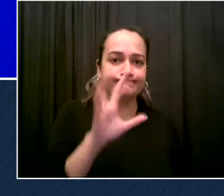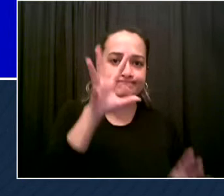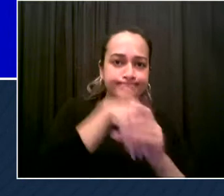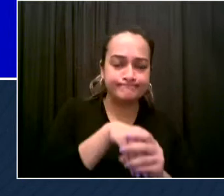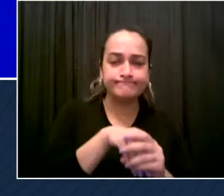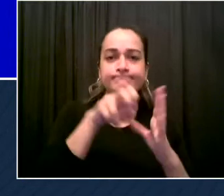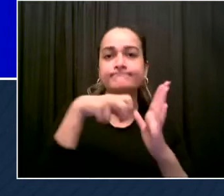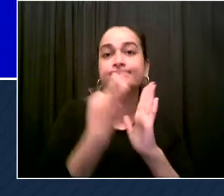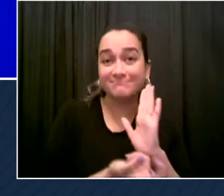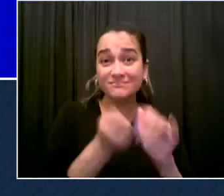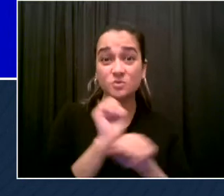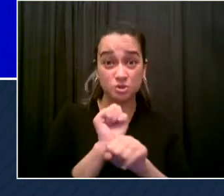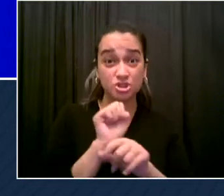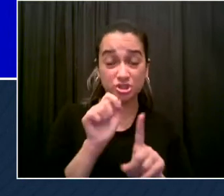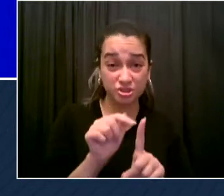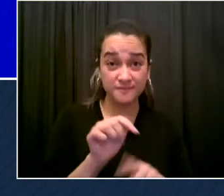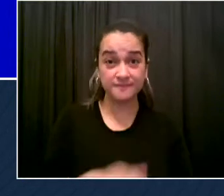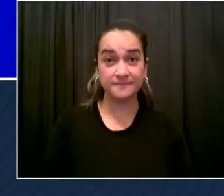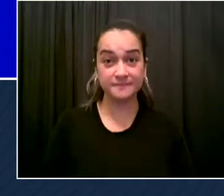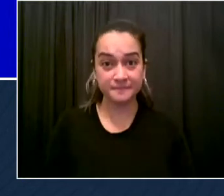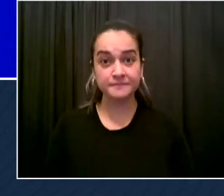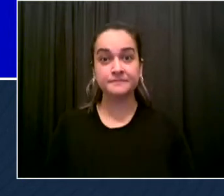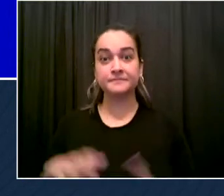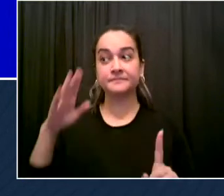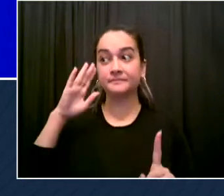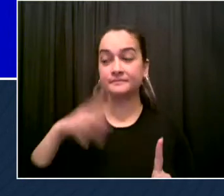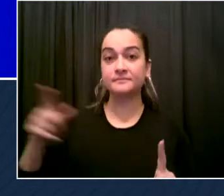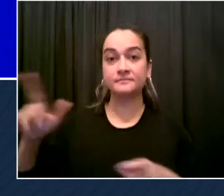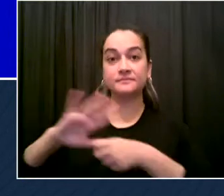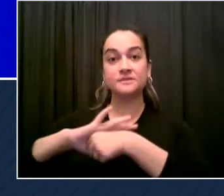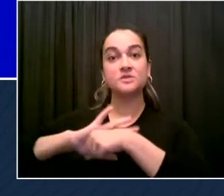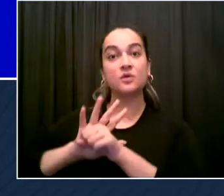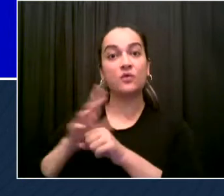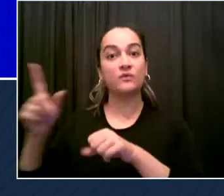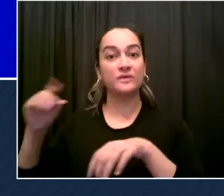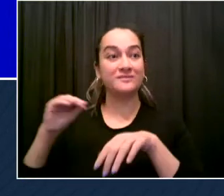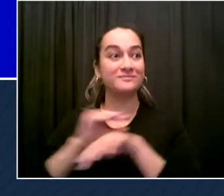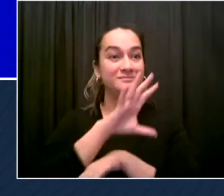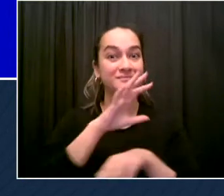DEVELP O STRATEEGIS DAN ARTHHA WERE NECESSARY. YOU CAN'T MAKE THINGS LIKE THIS